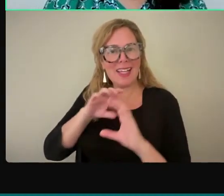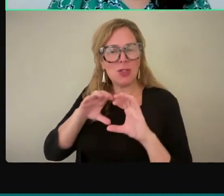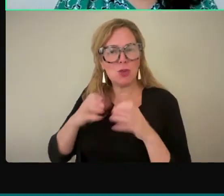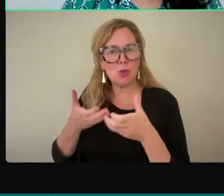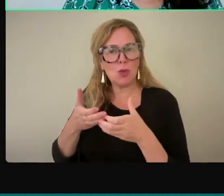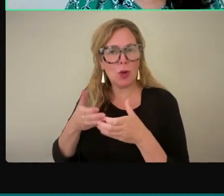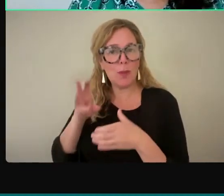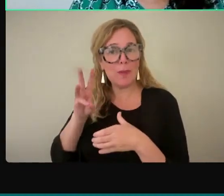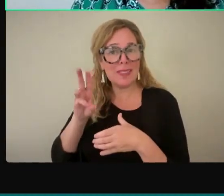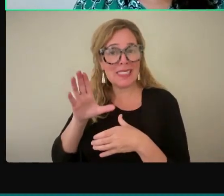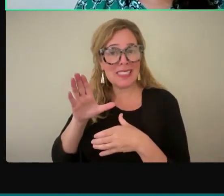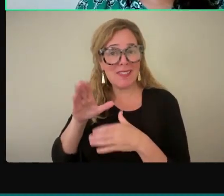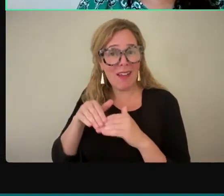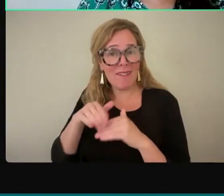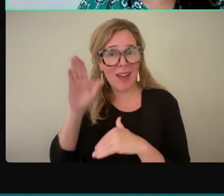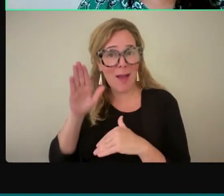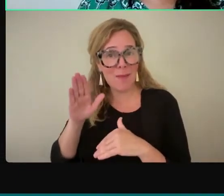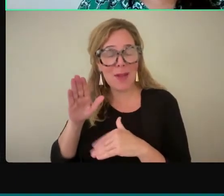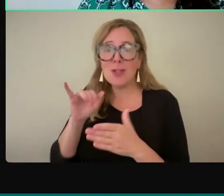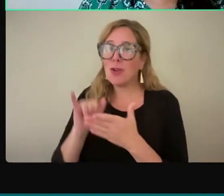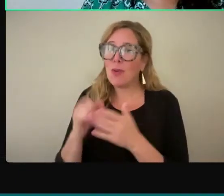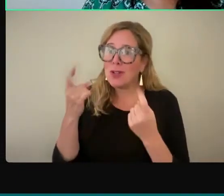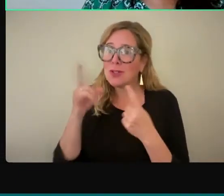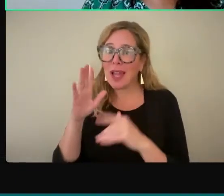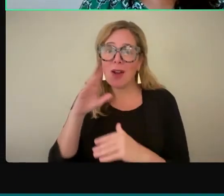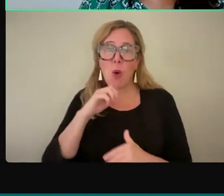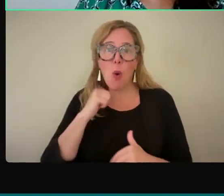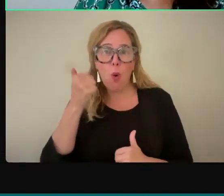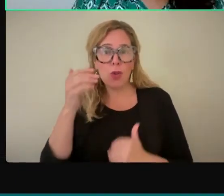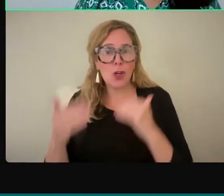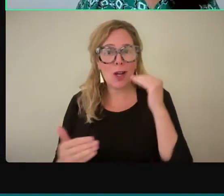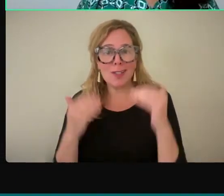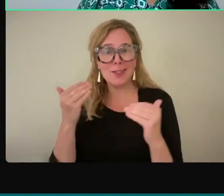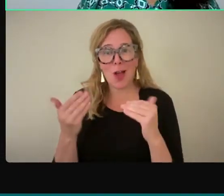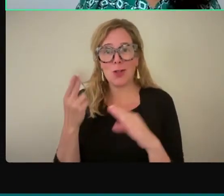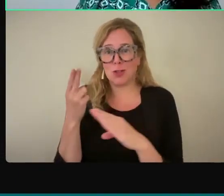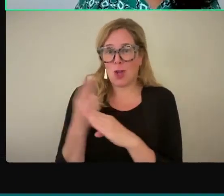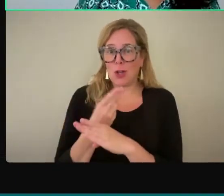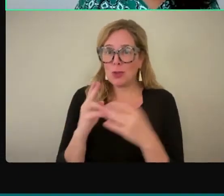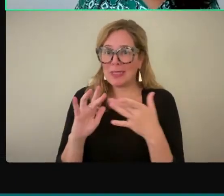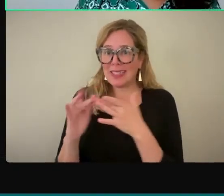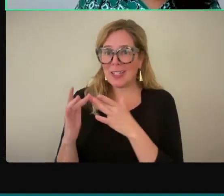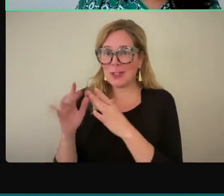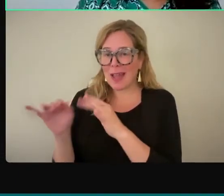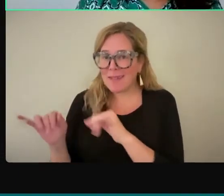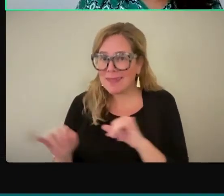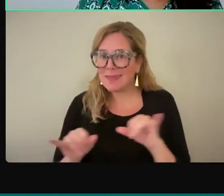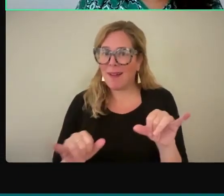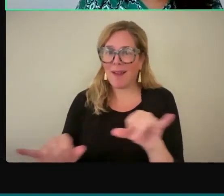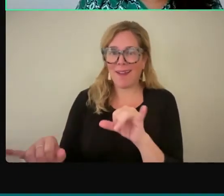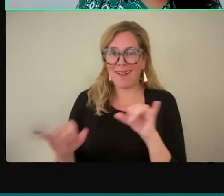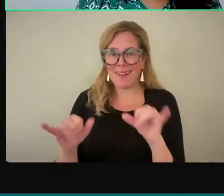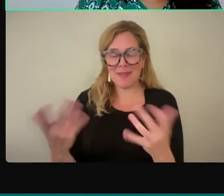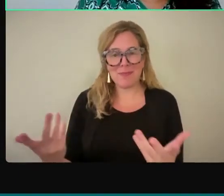just like you and I are using the Internet. I leveraged social media, and I offered a volunteer